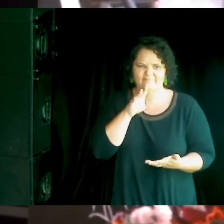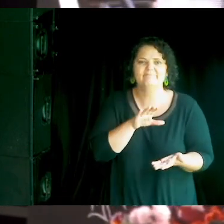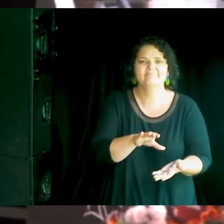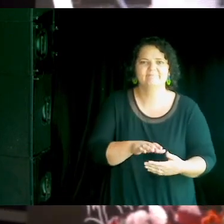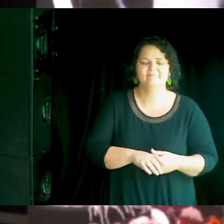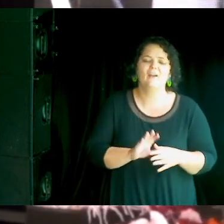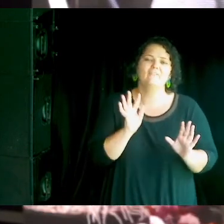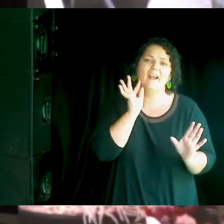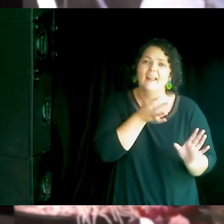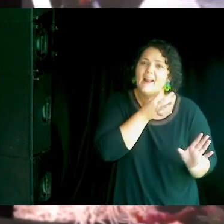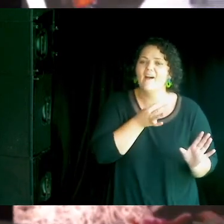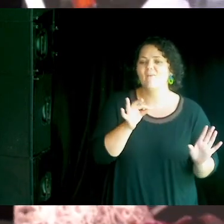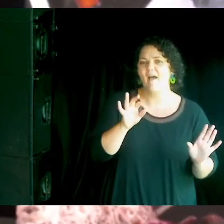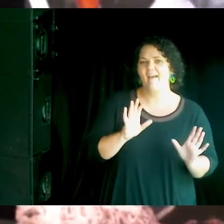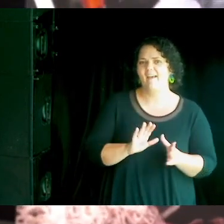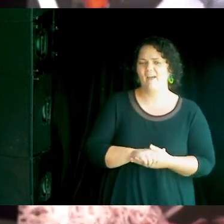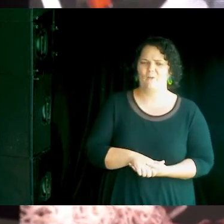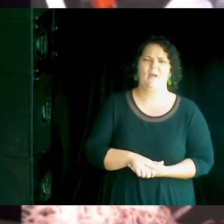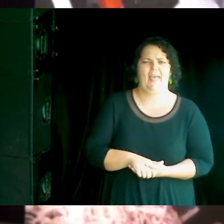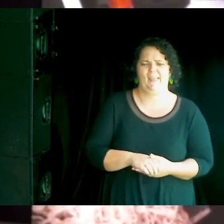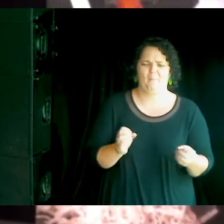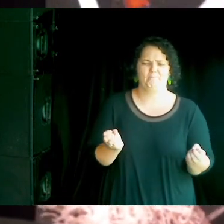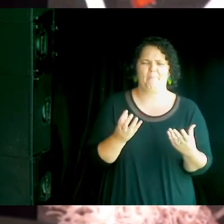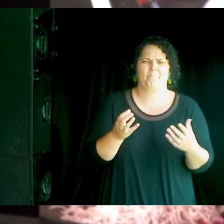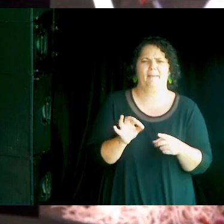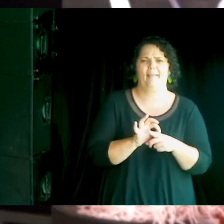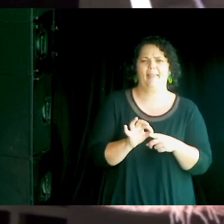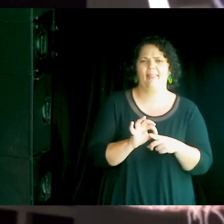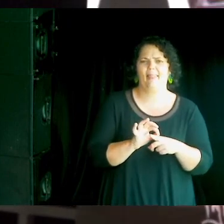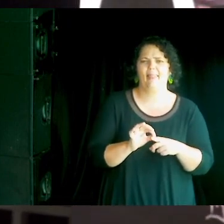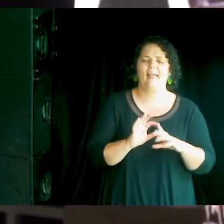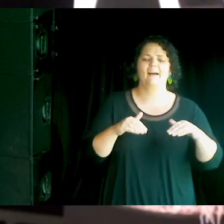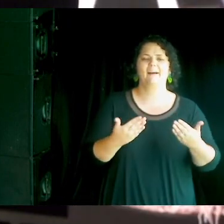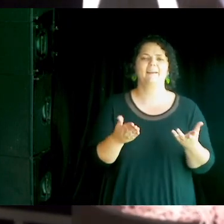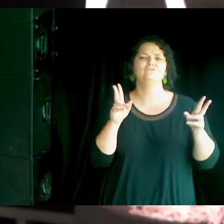a bit of love oh that's so colorful so you just give it a bit of love we call it and this